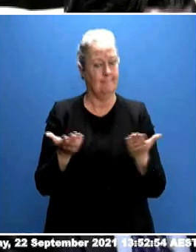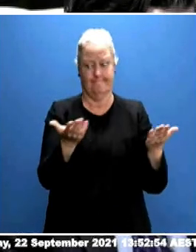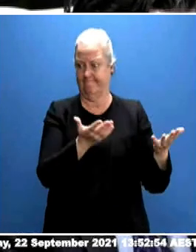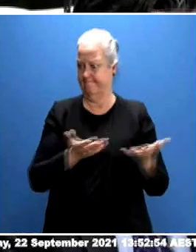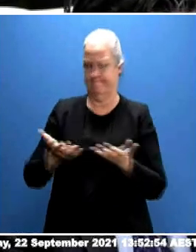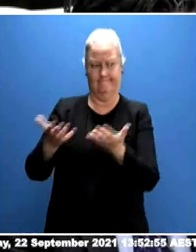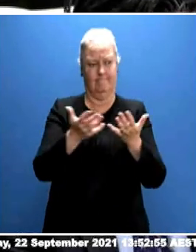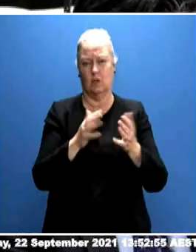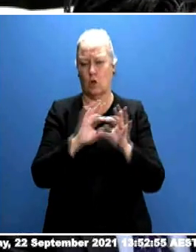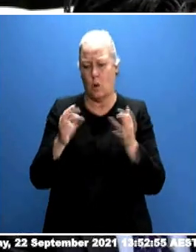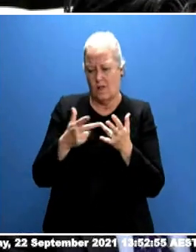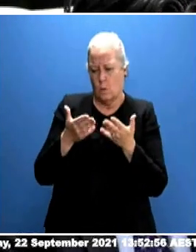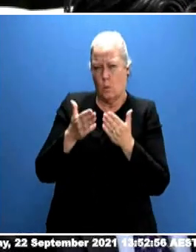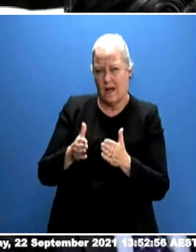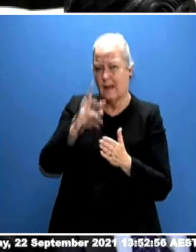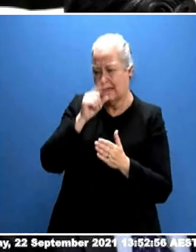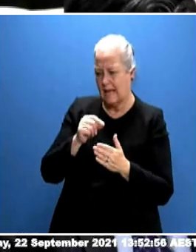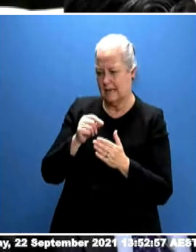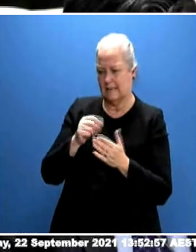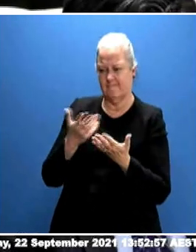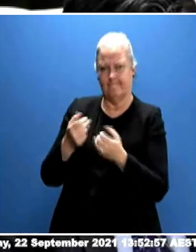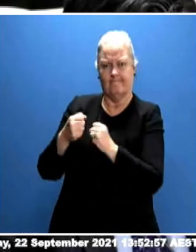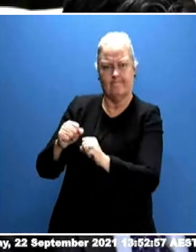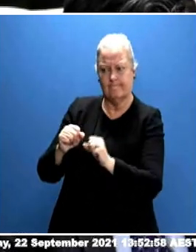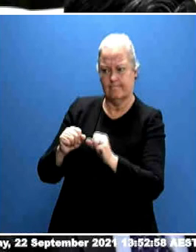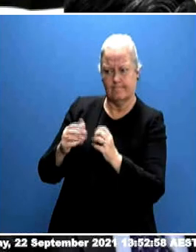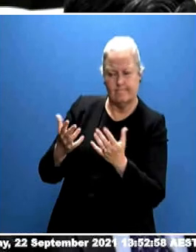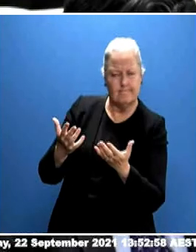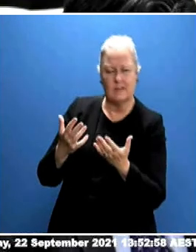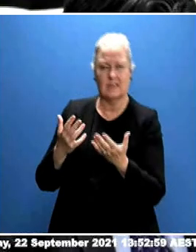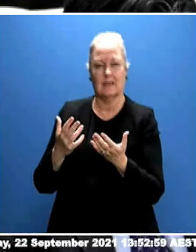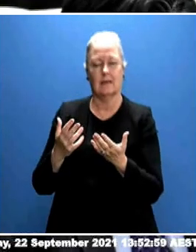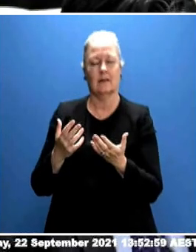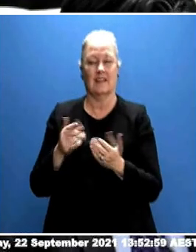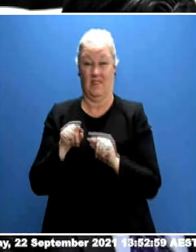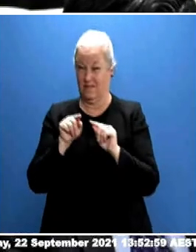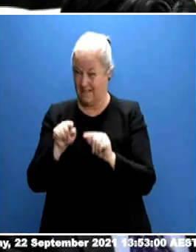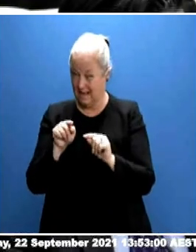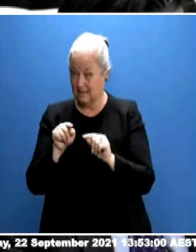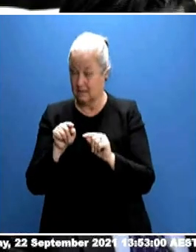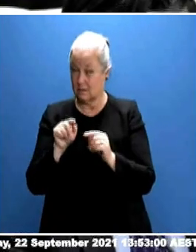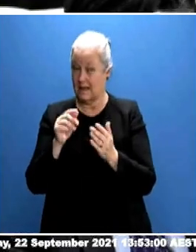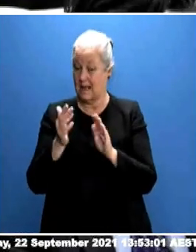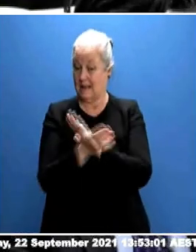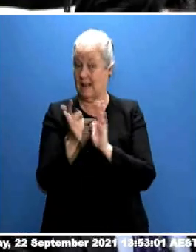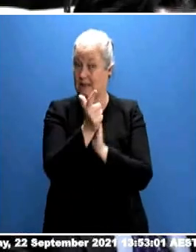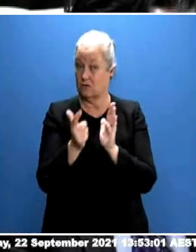risk and ensure that the child receives the care the child needs --- that's a legislative requirement before such a placement can be made?